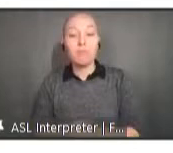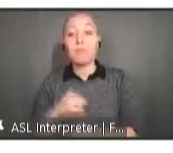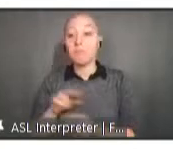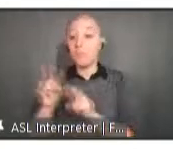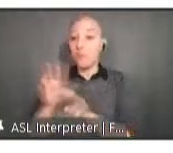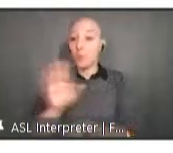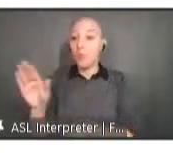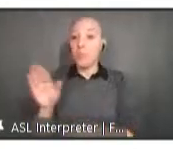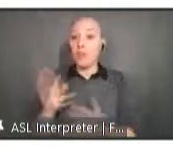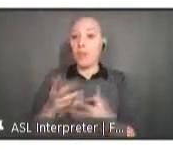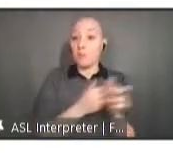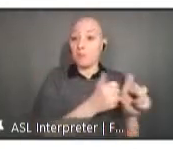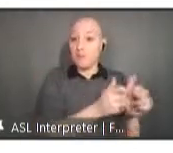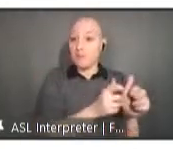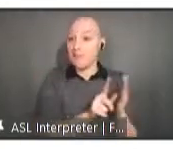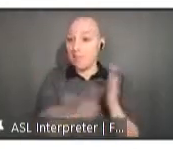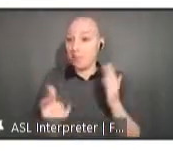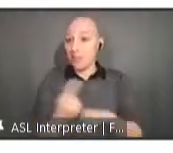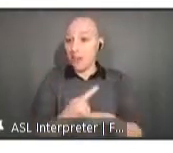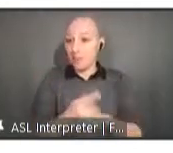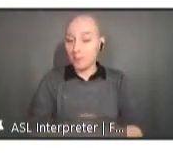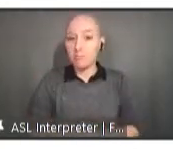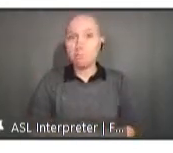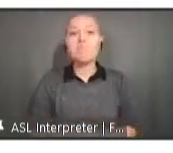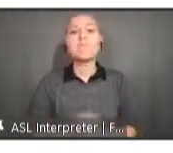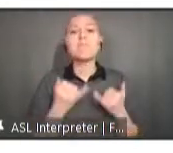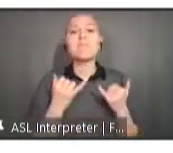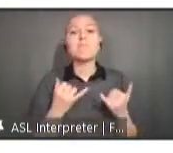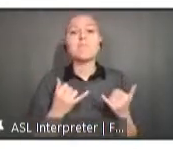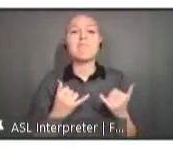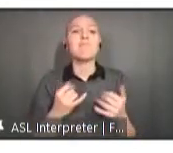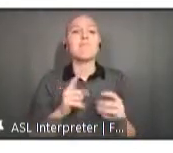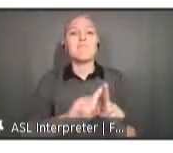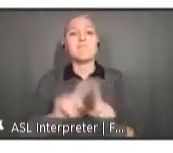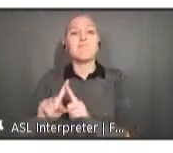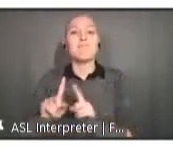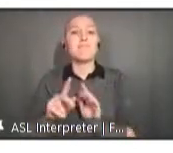Let's turn to a few housekeeping items, please. In terms of housekeeping, I want to make sure